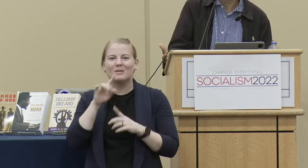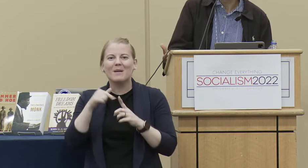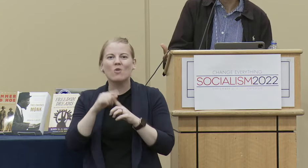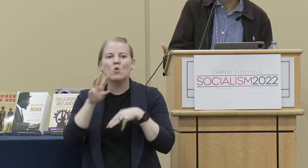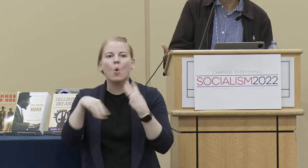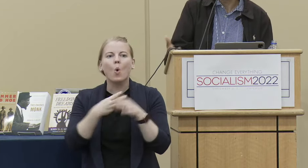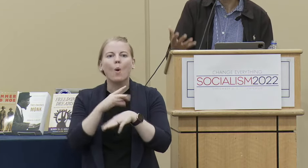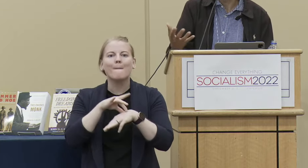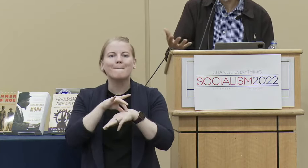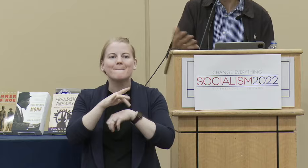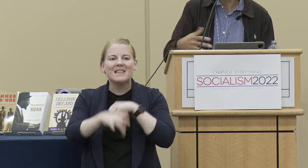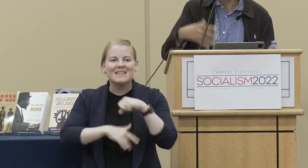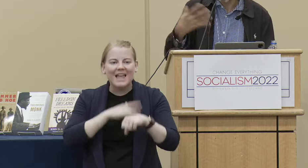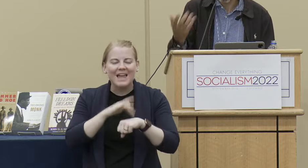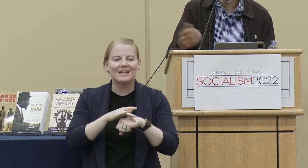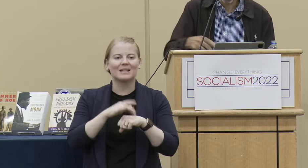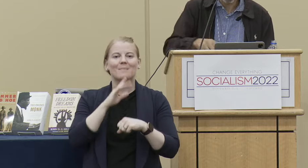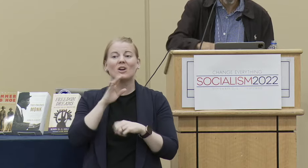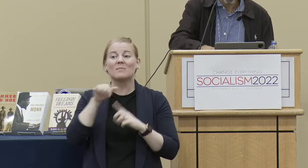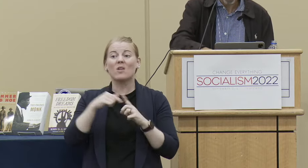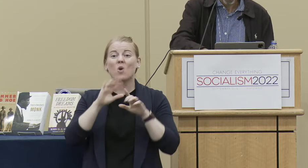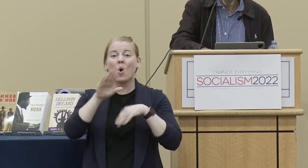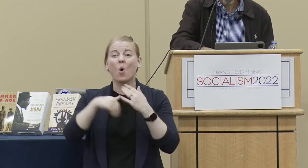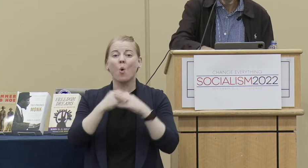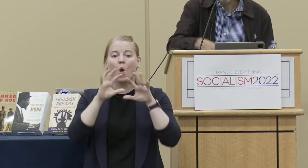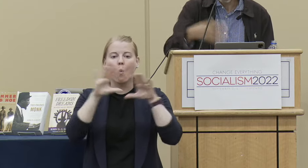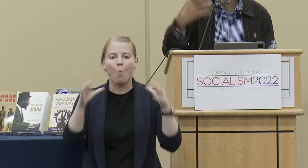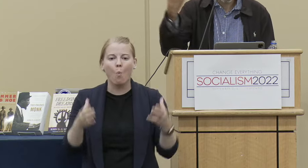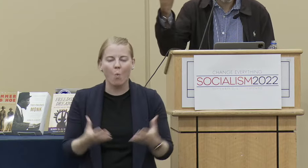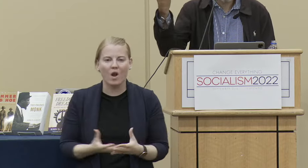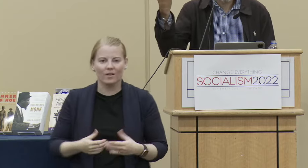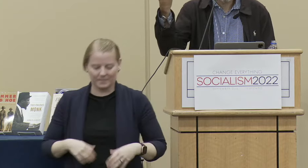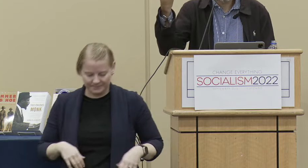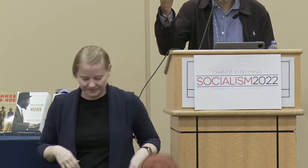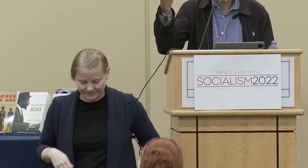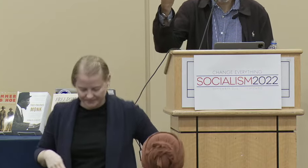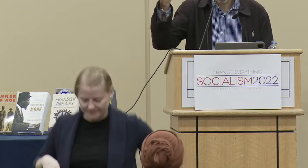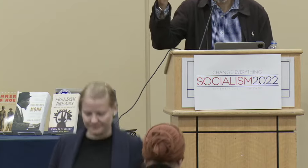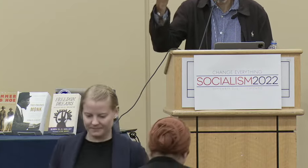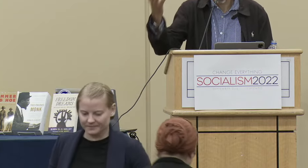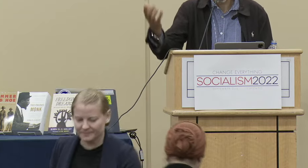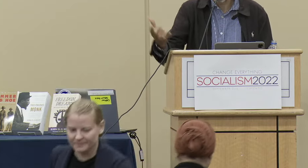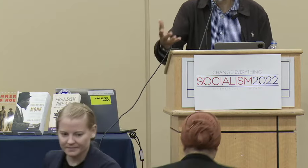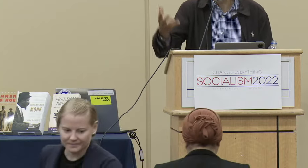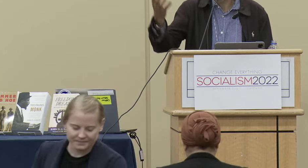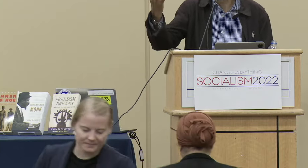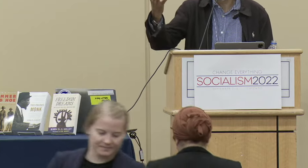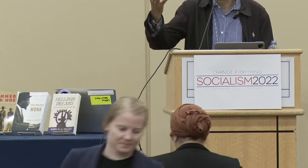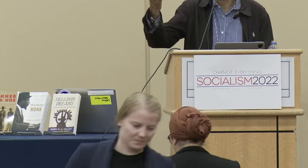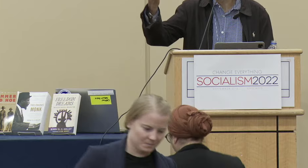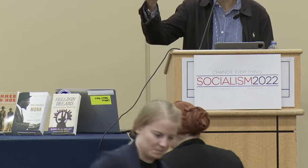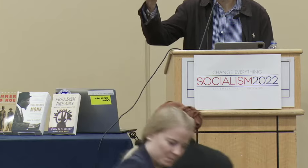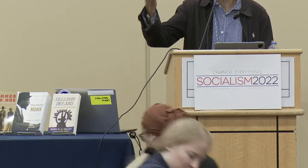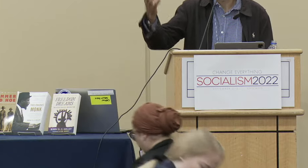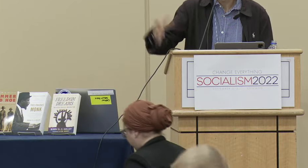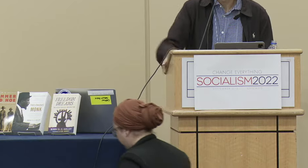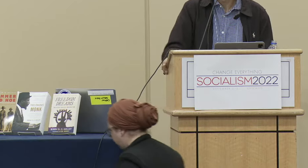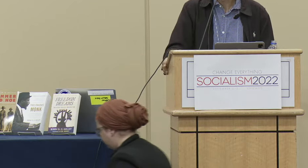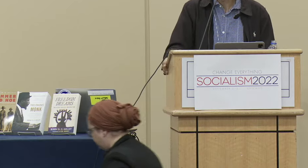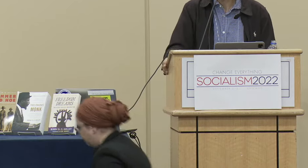mophobia you know, ageism, ableism, if you say we're going to stop doing that and defend the earth, and once the earth, then we'll all be able to live together. Then we don't actually deal with the differential relationship.